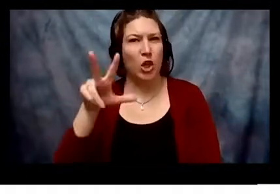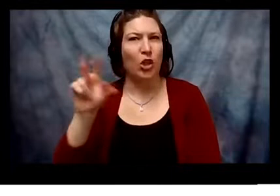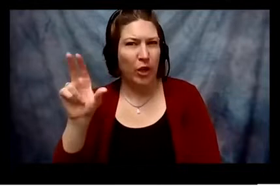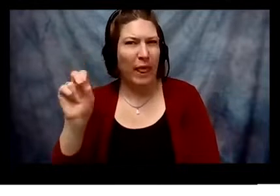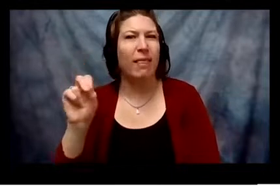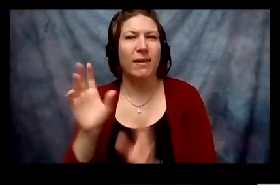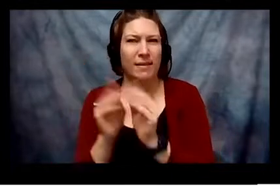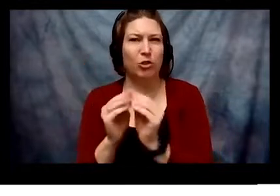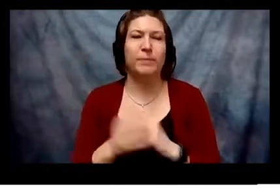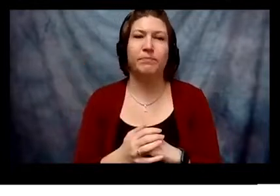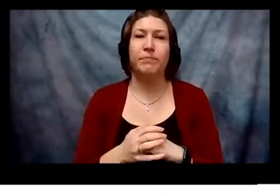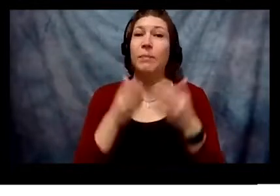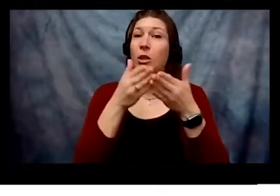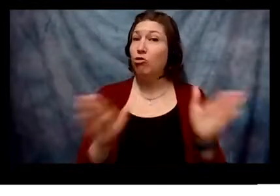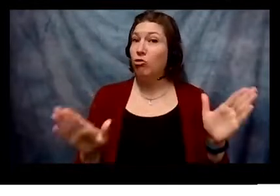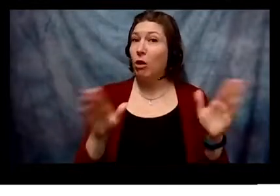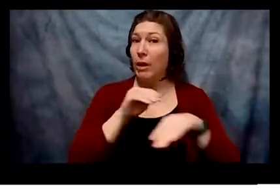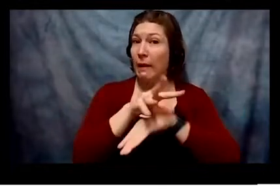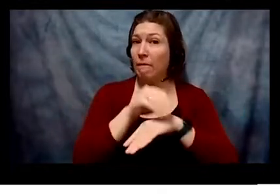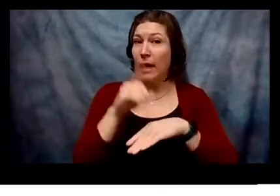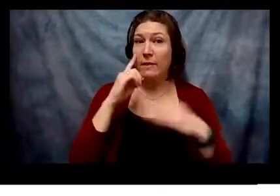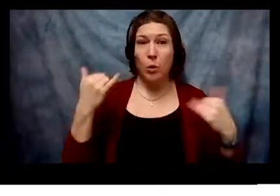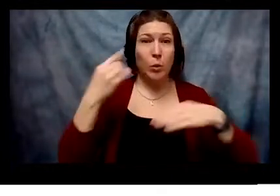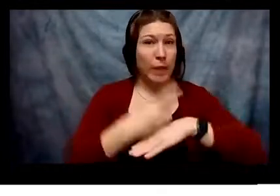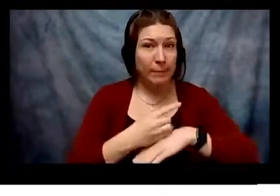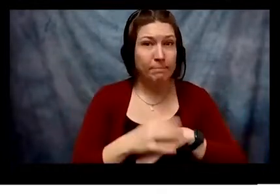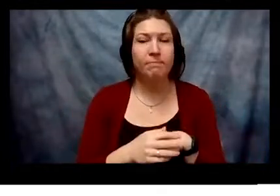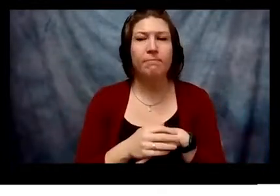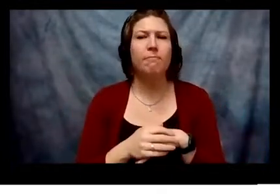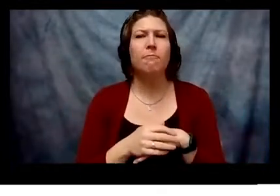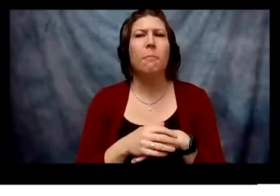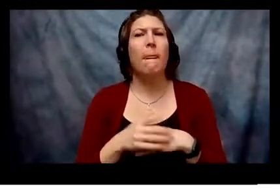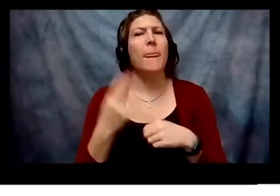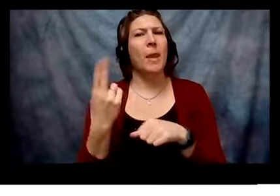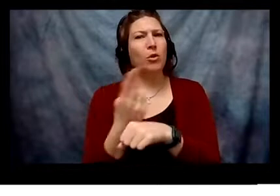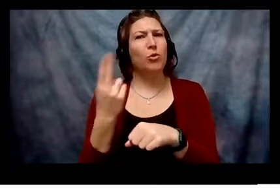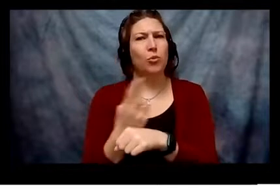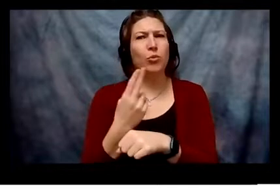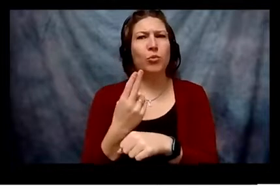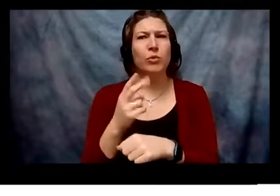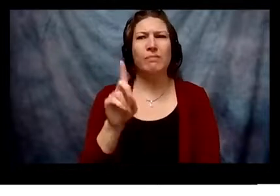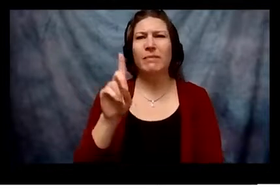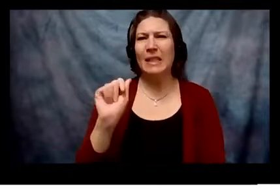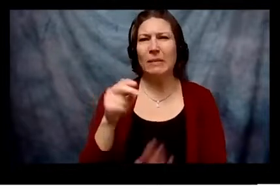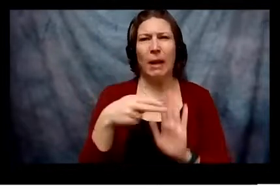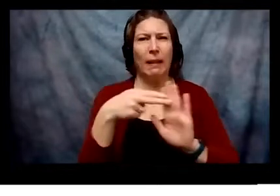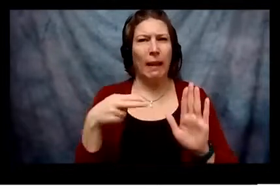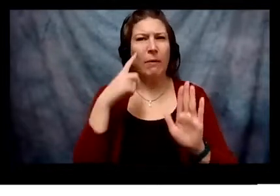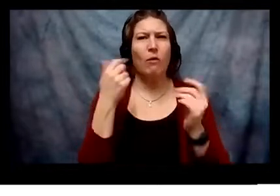advice for today, excuse me, if you must use a disability label for anyone.